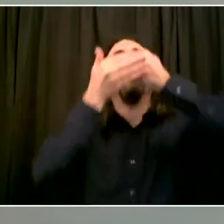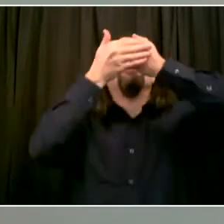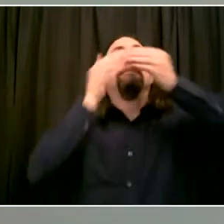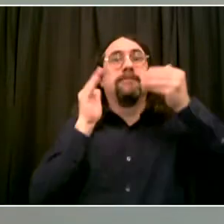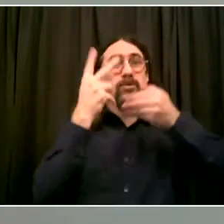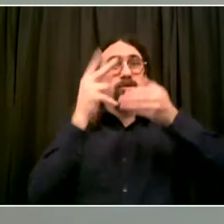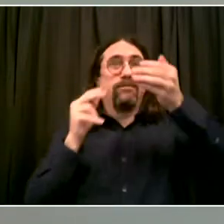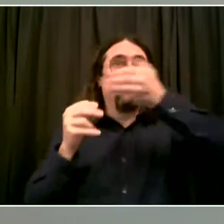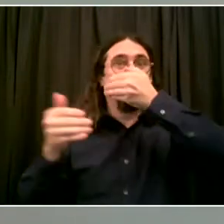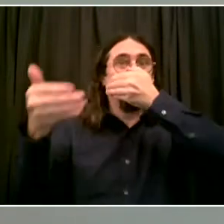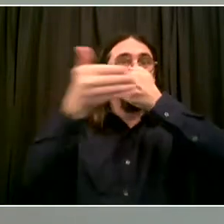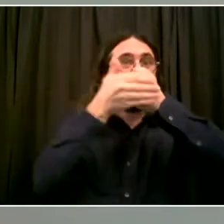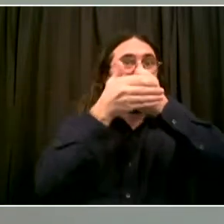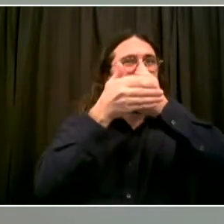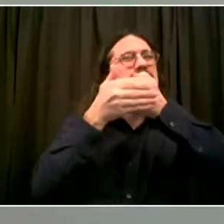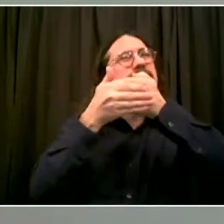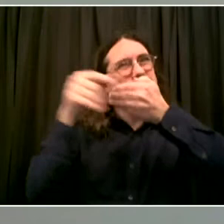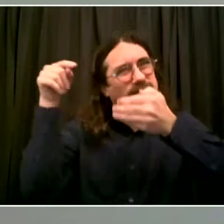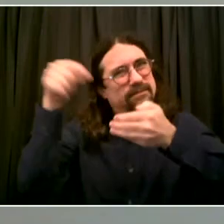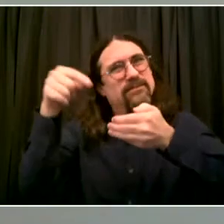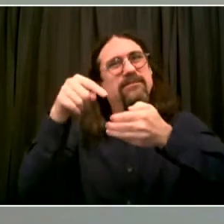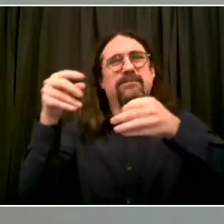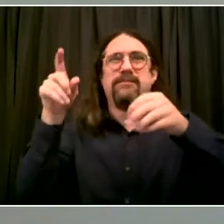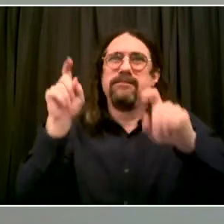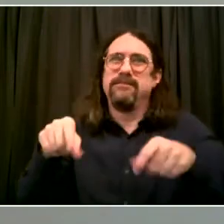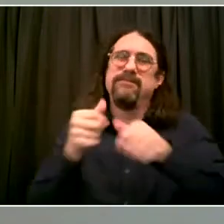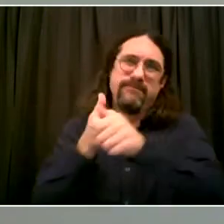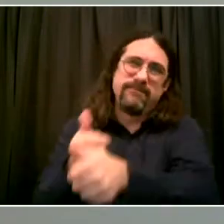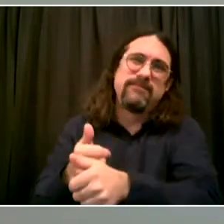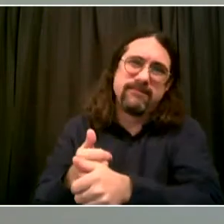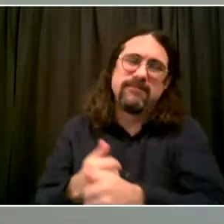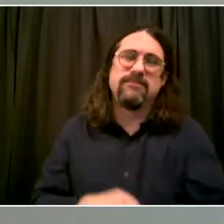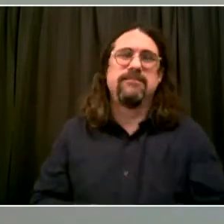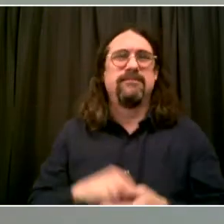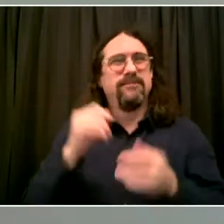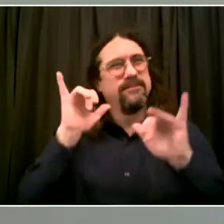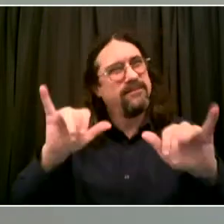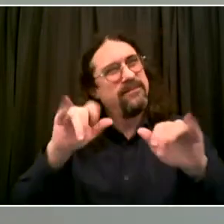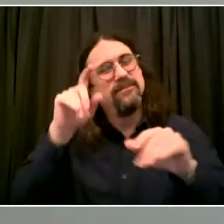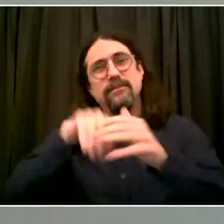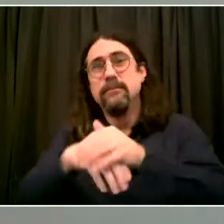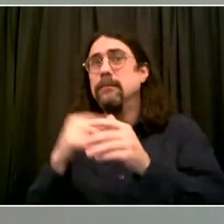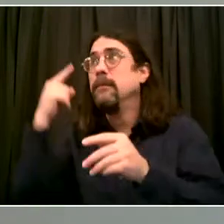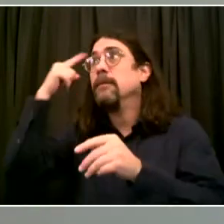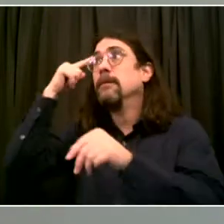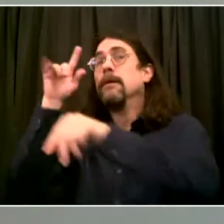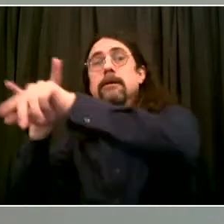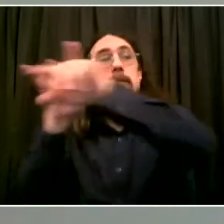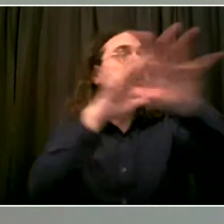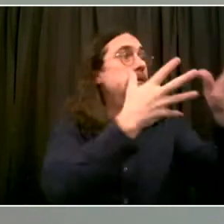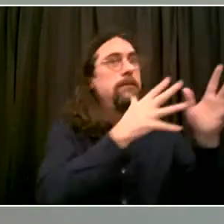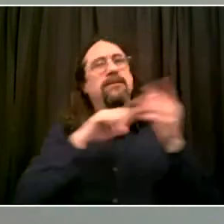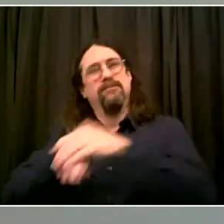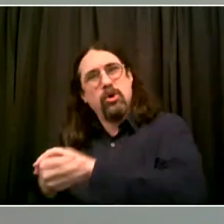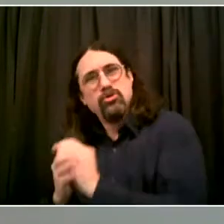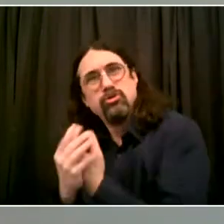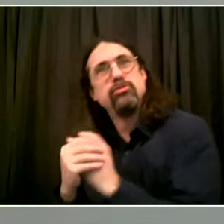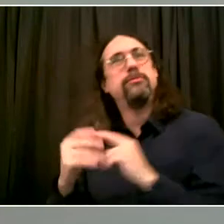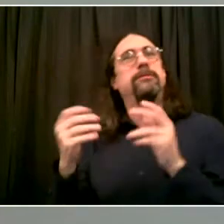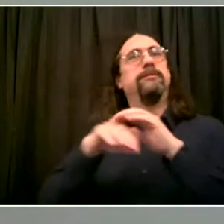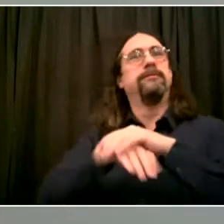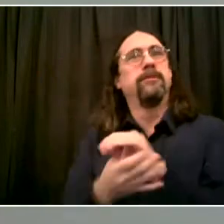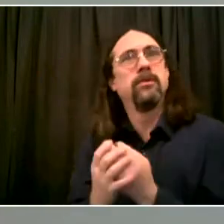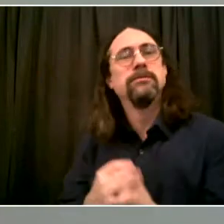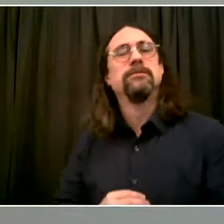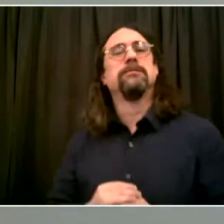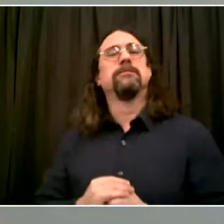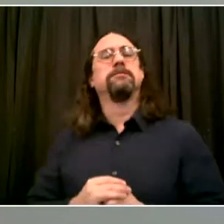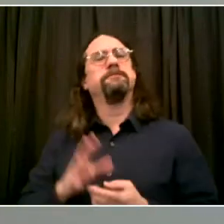MASK.